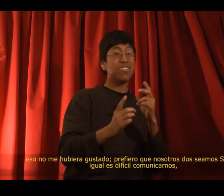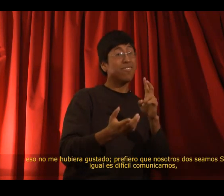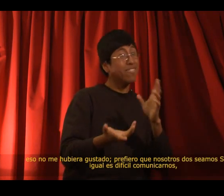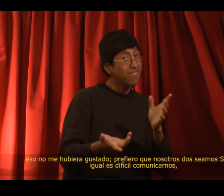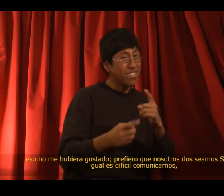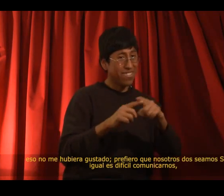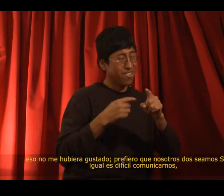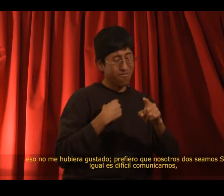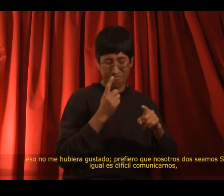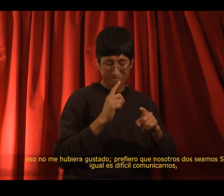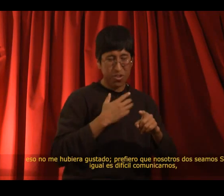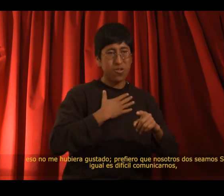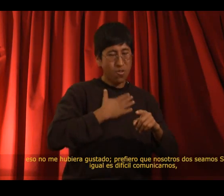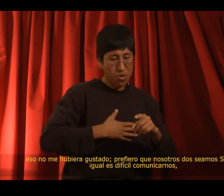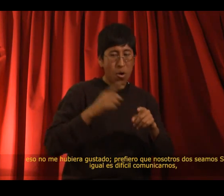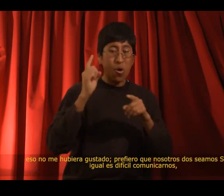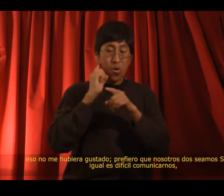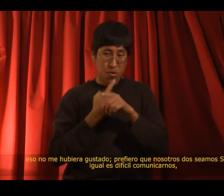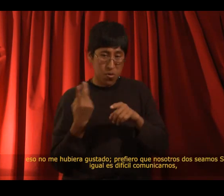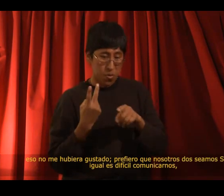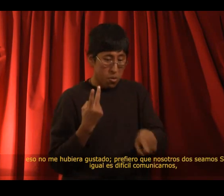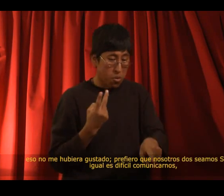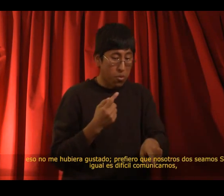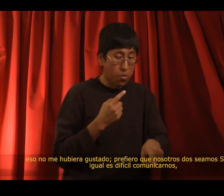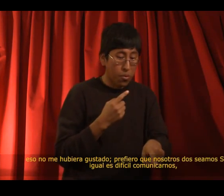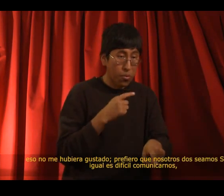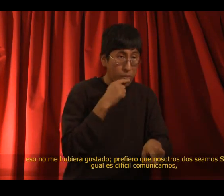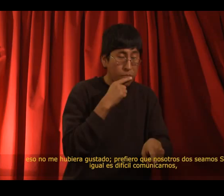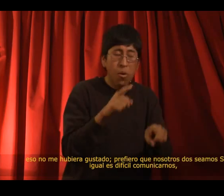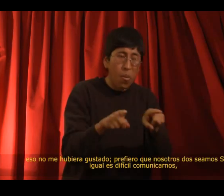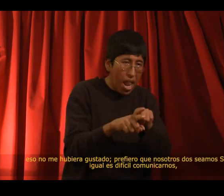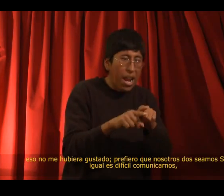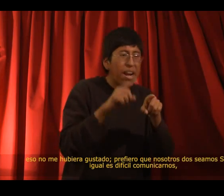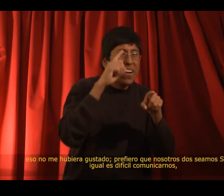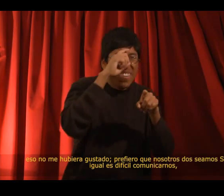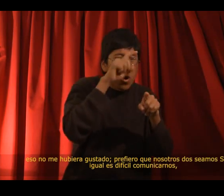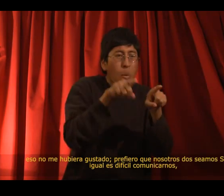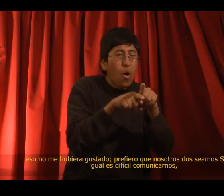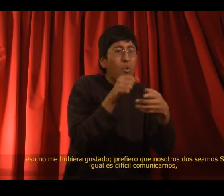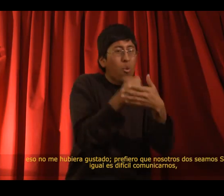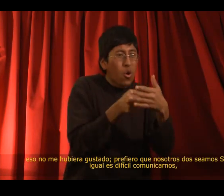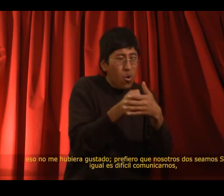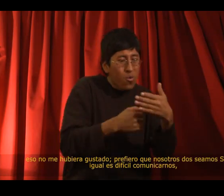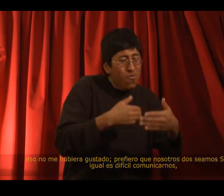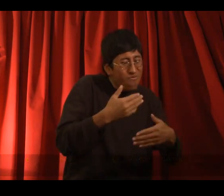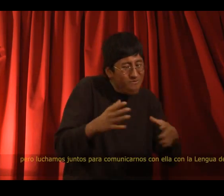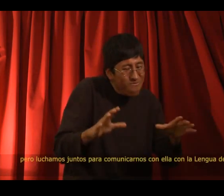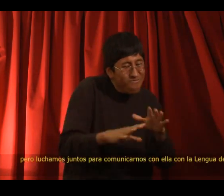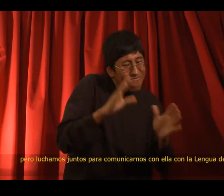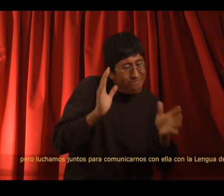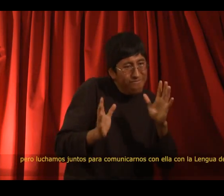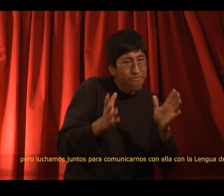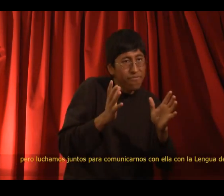I would not have liked that. I prefer that we both be deaf. It would still be hard to communicate with a hearing baby, but we work hard together to communicate with her through sign language.